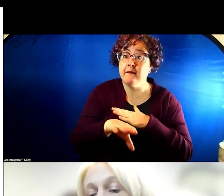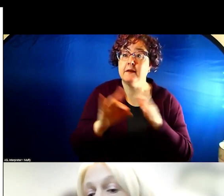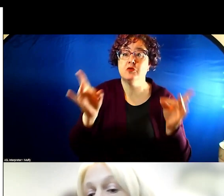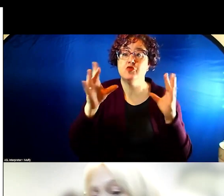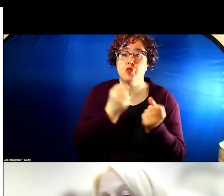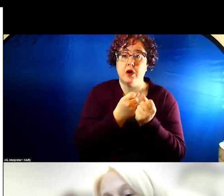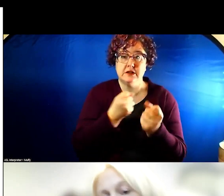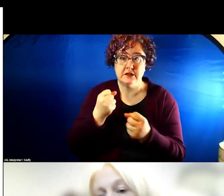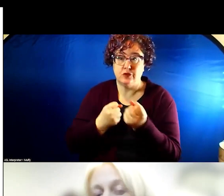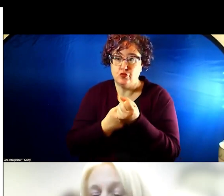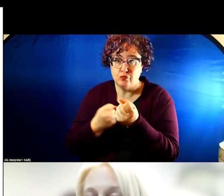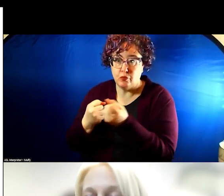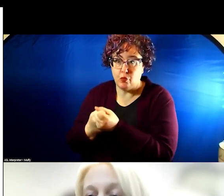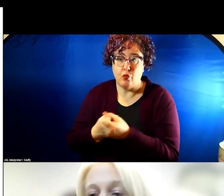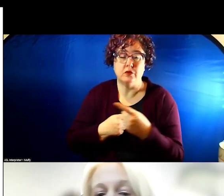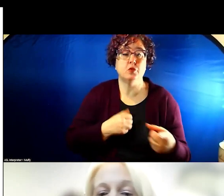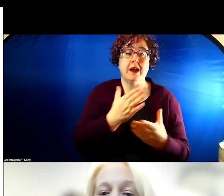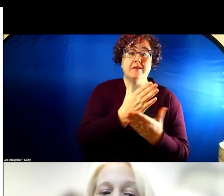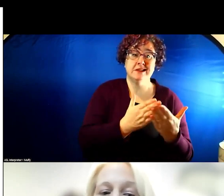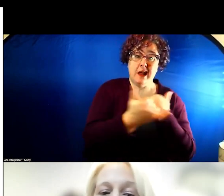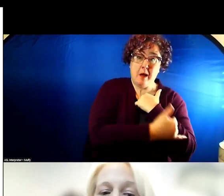WE HAVE MANY SOME COUNTIES AND NOT OTHERS.